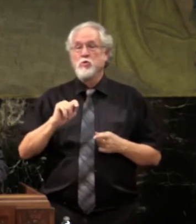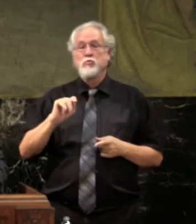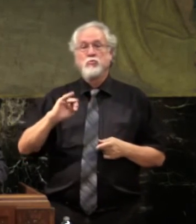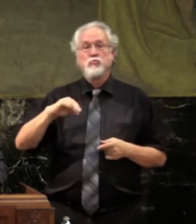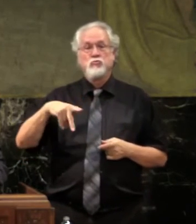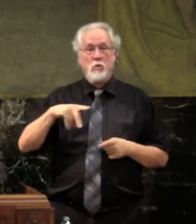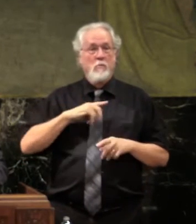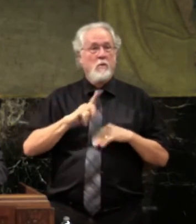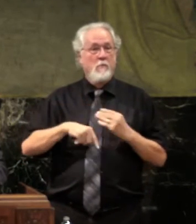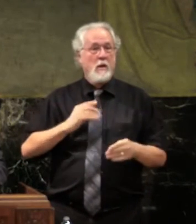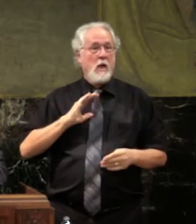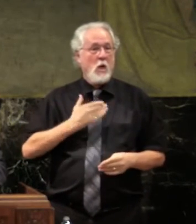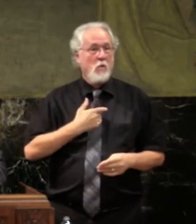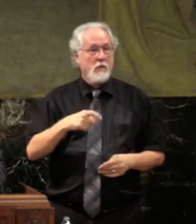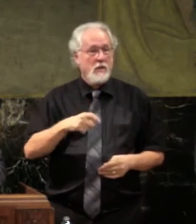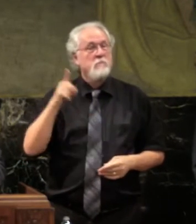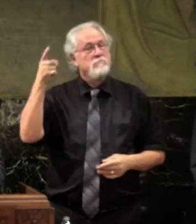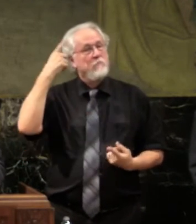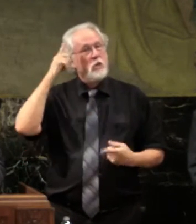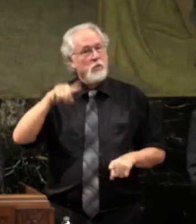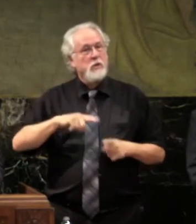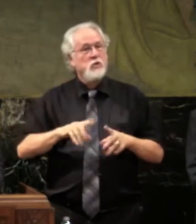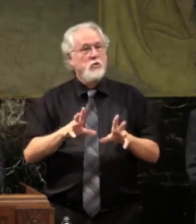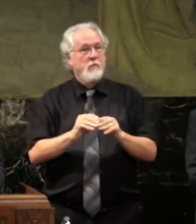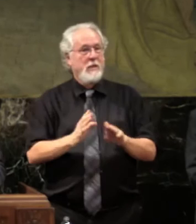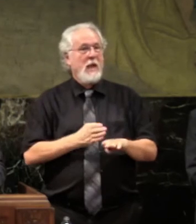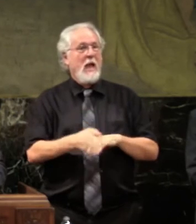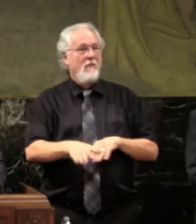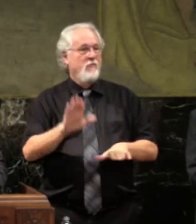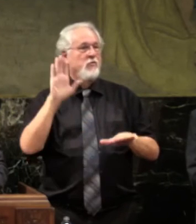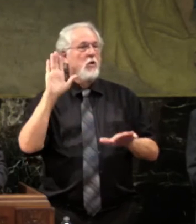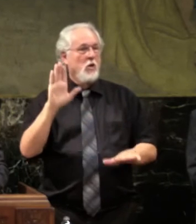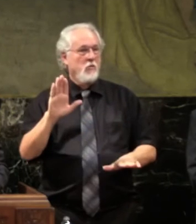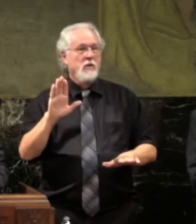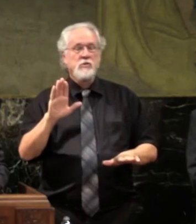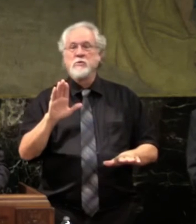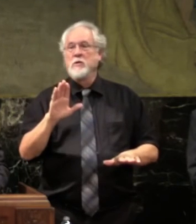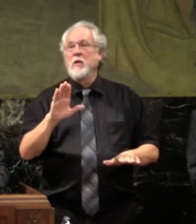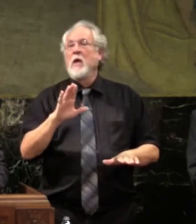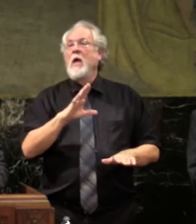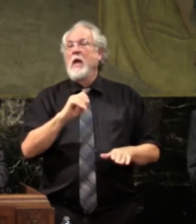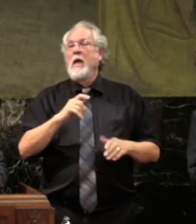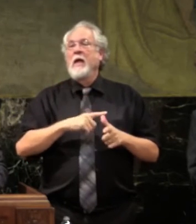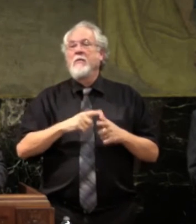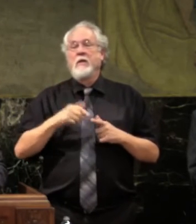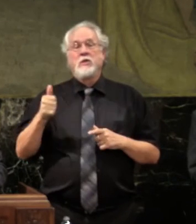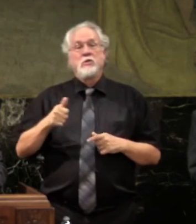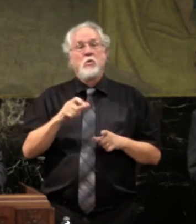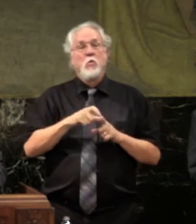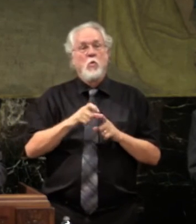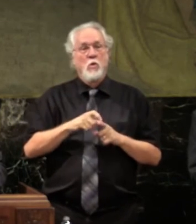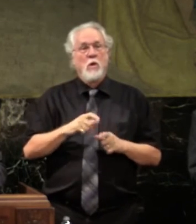our needs he agreed to meet shortly after his inauguration and in his own words he said that he loves the state of